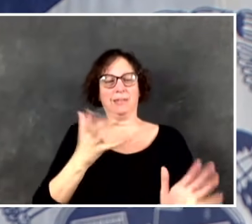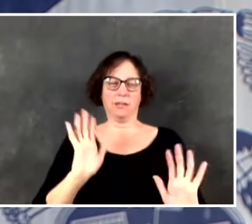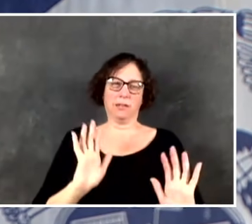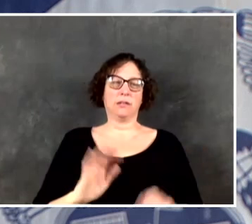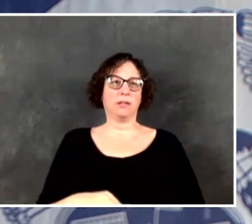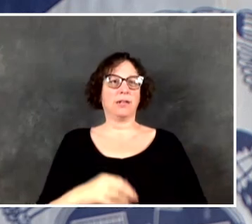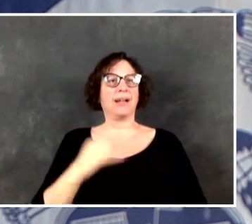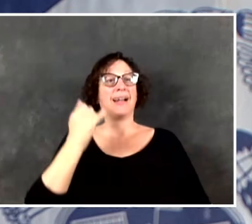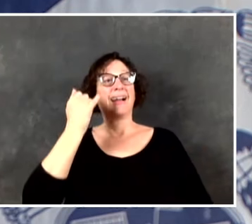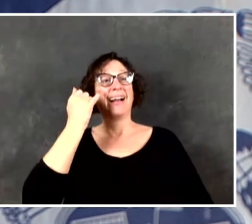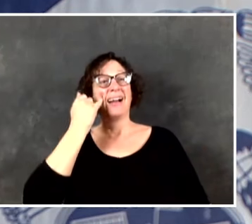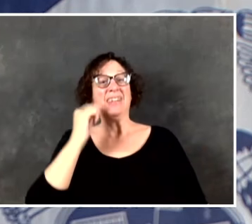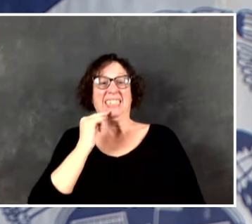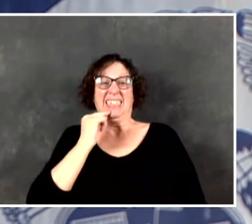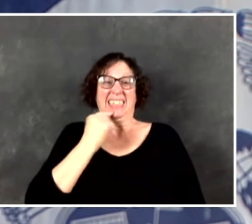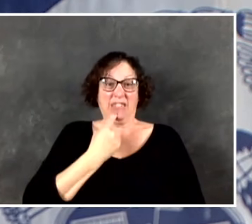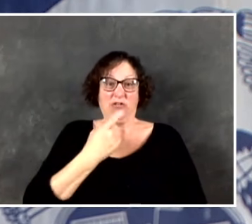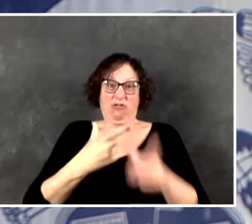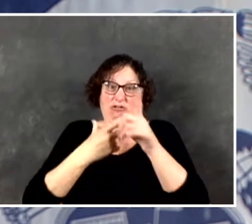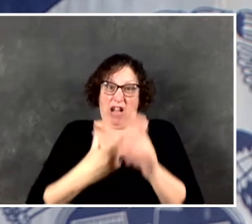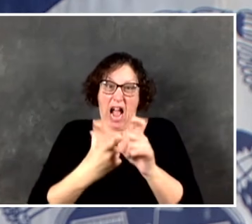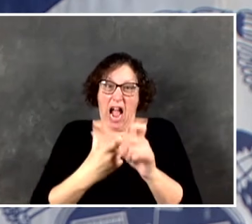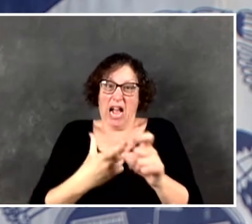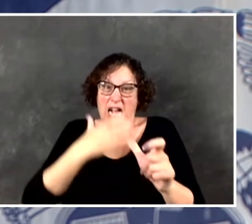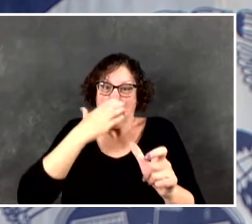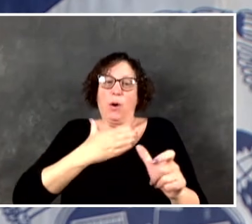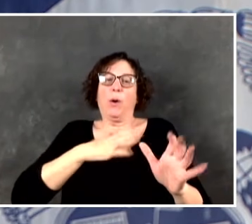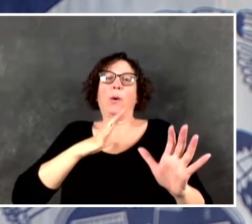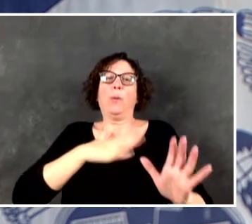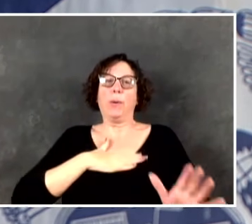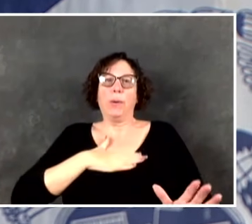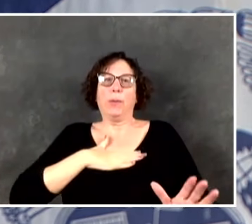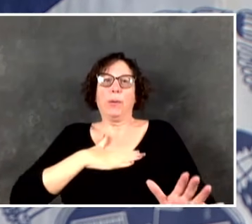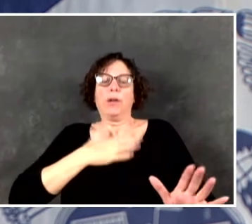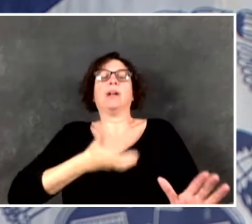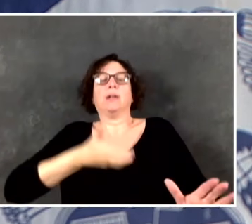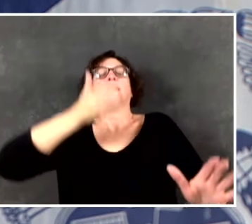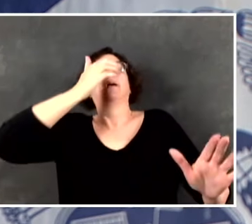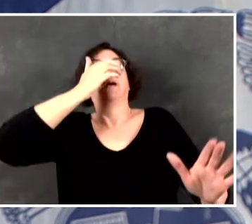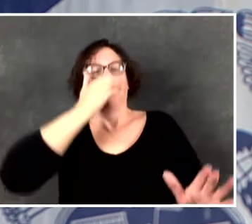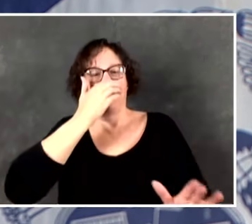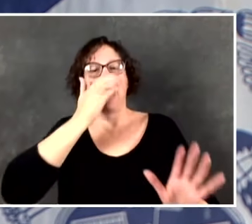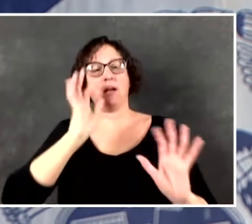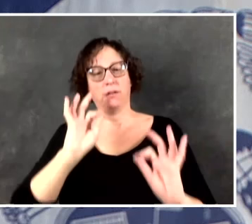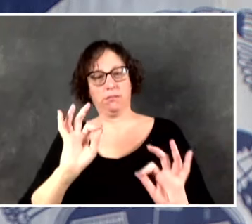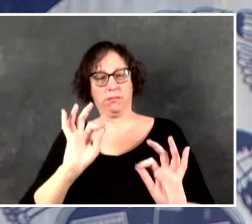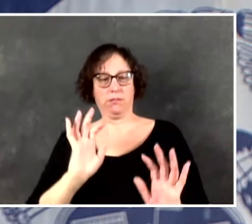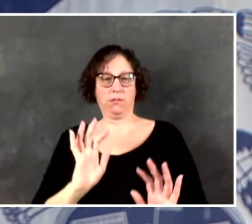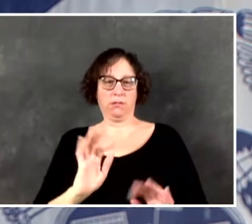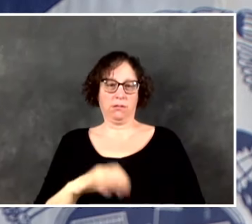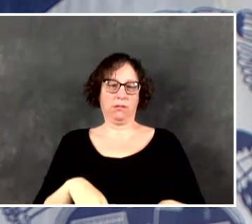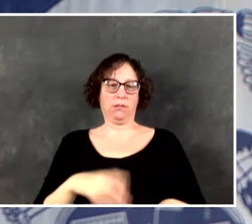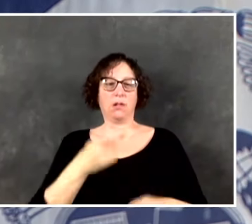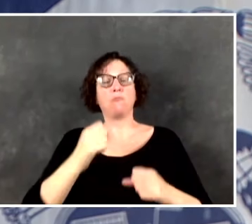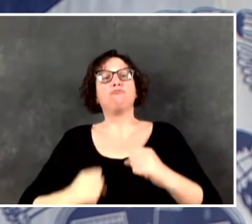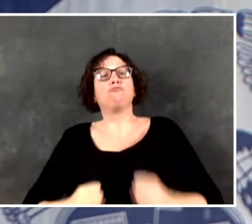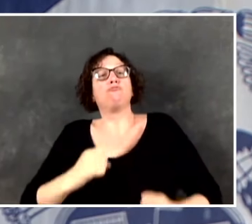DOWN FOR THE INTENSE EXVERSION AND PUT IT BACK UP. EVERY MEMBER OF THE FAMILY NEE DS A FACE COFFERING.